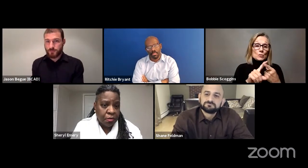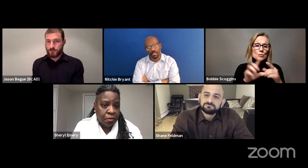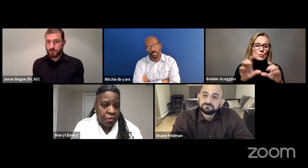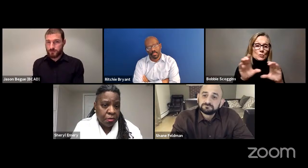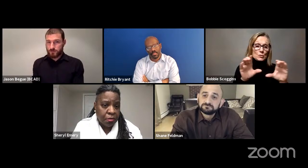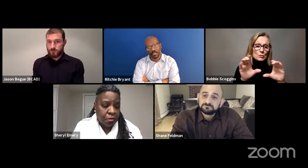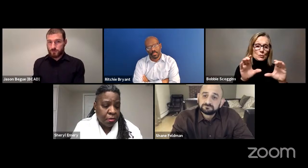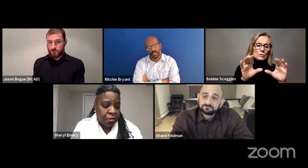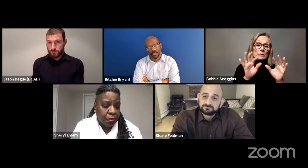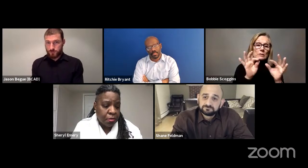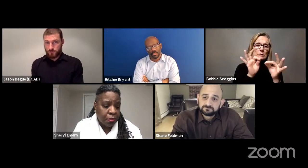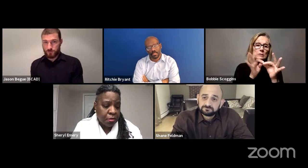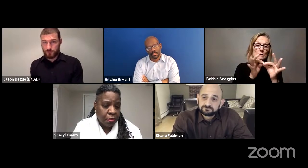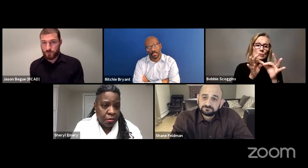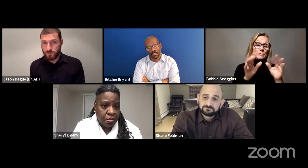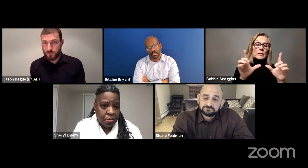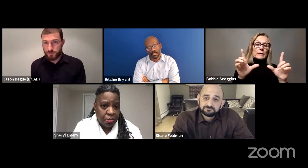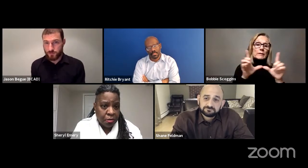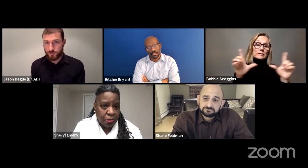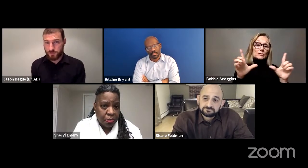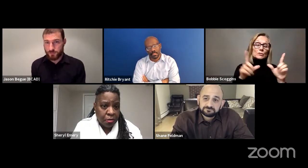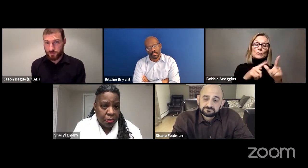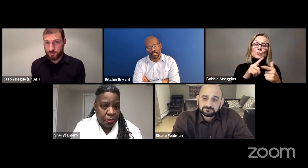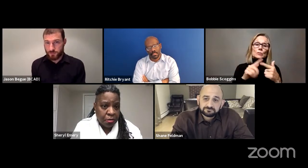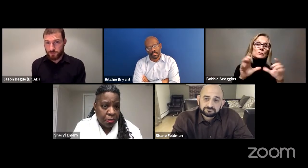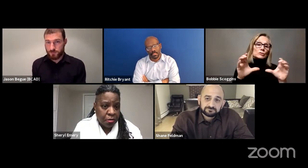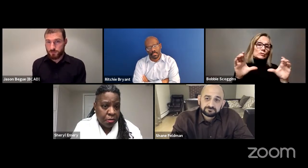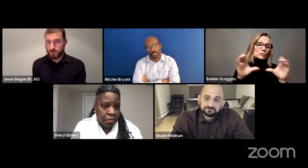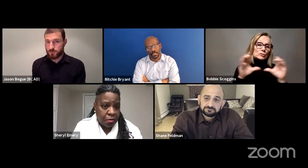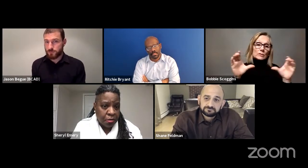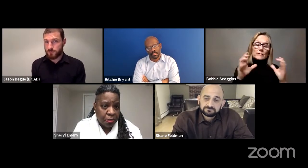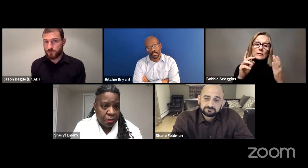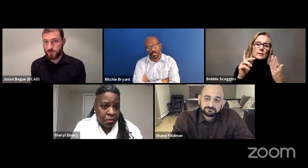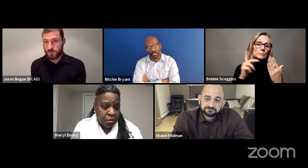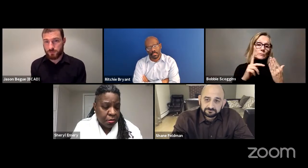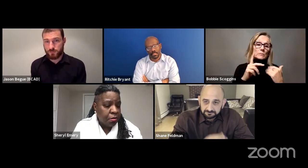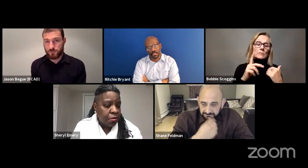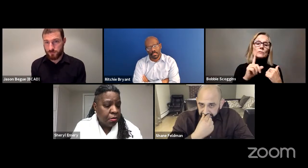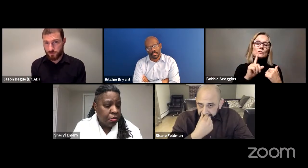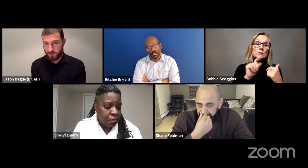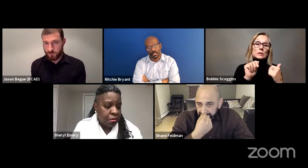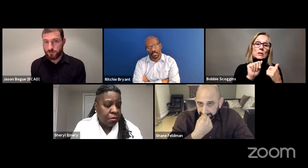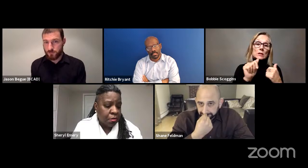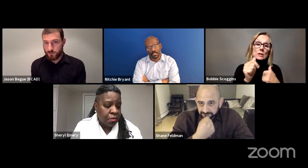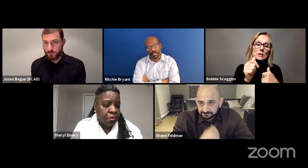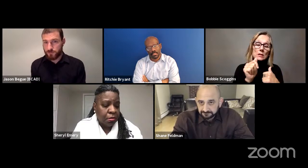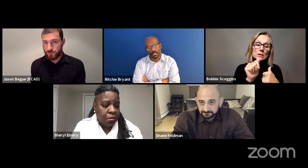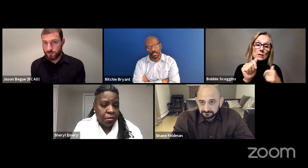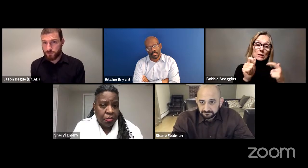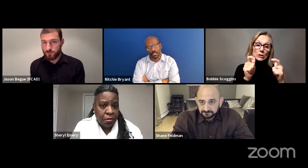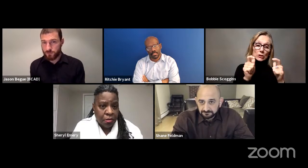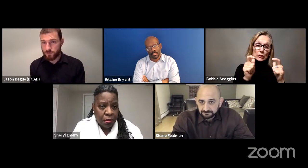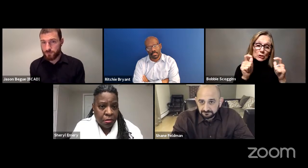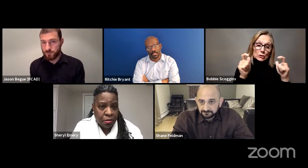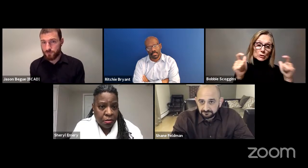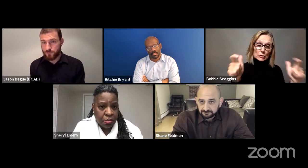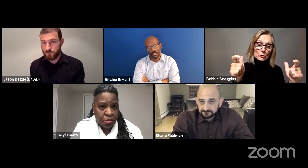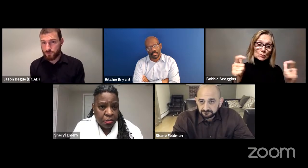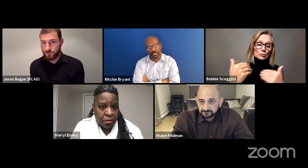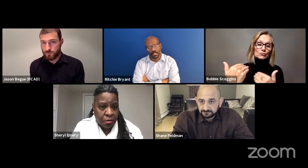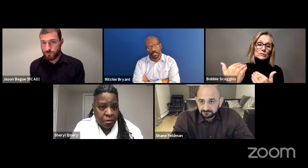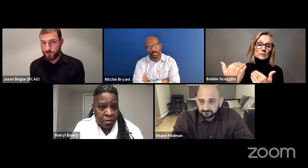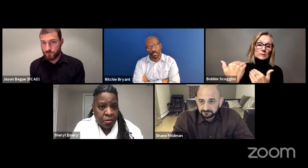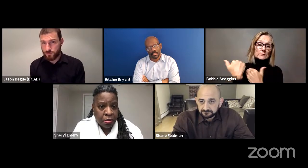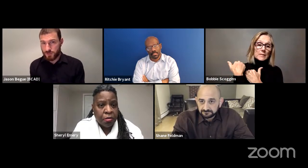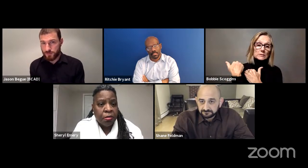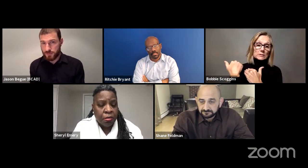To do the interpreter licensure bill or to have certification, it